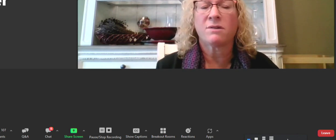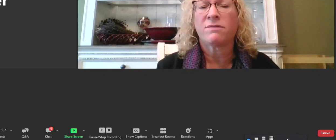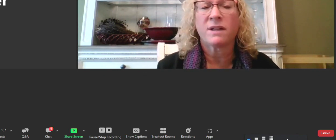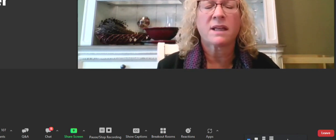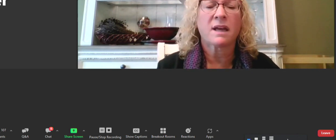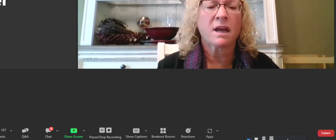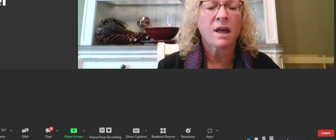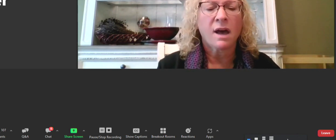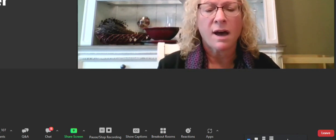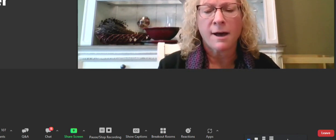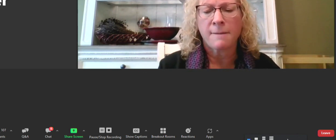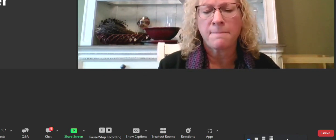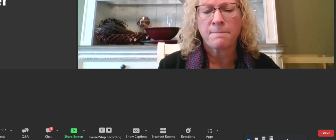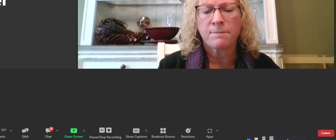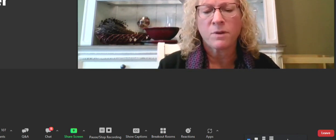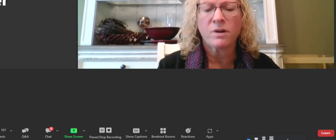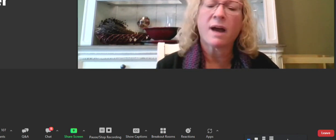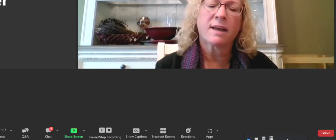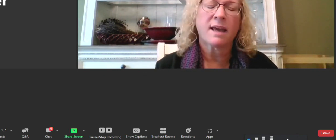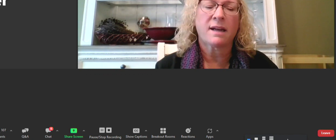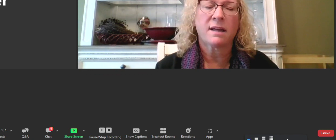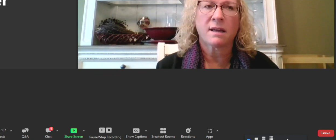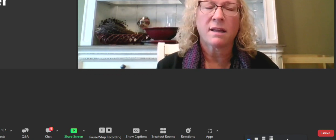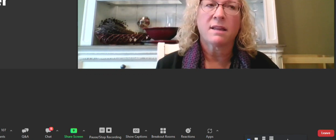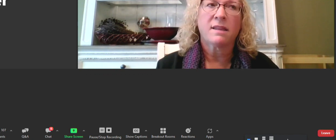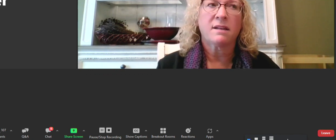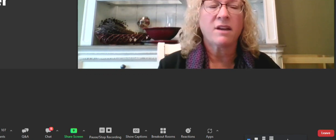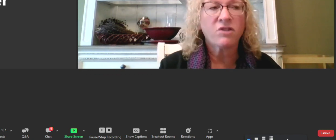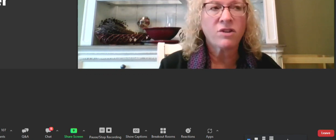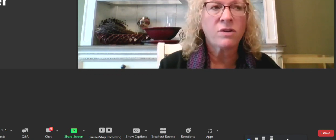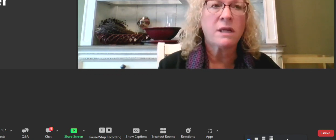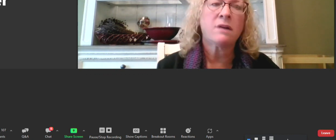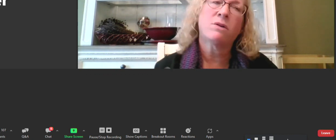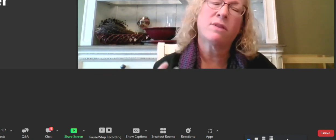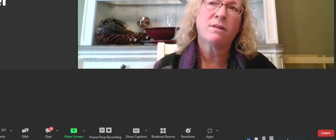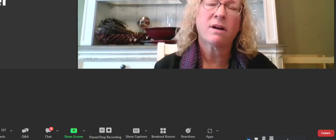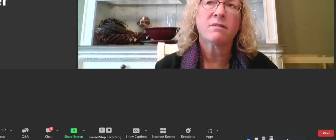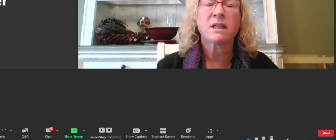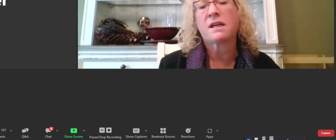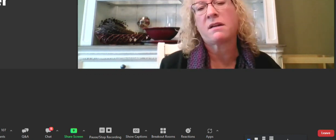or feel like you're not getting the attention you need or they're not really